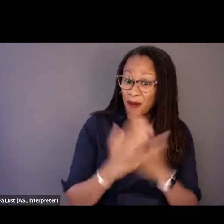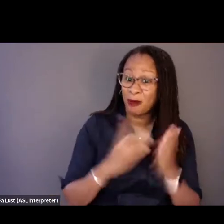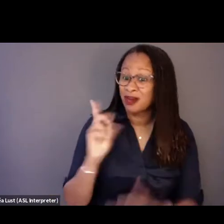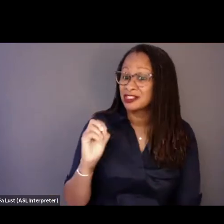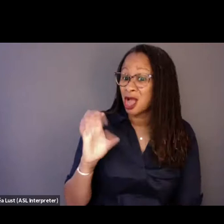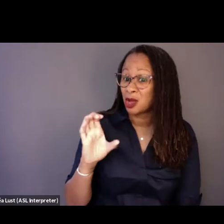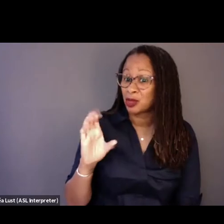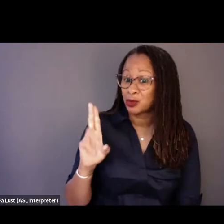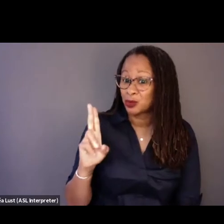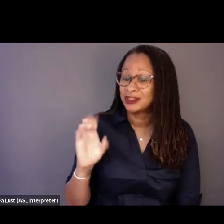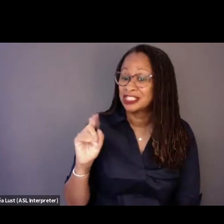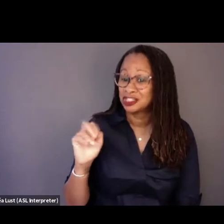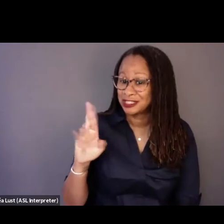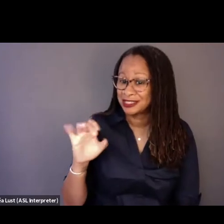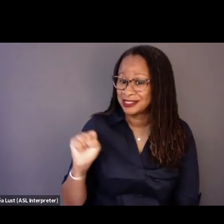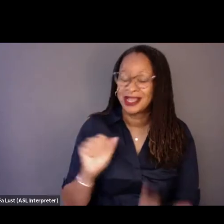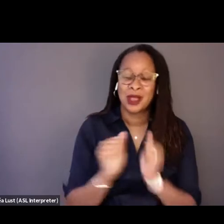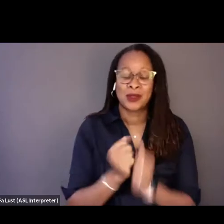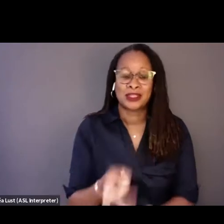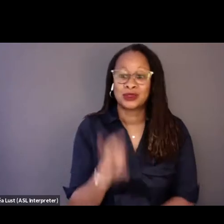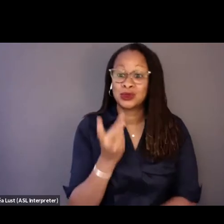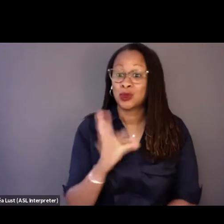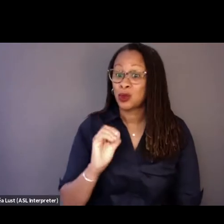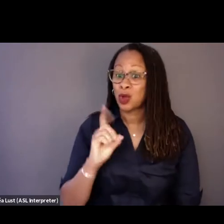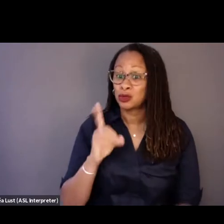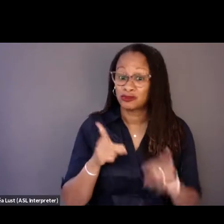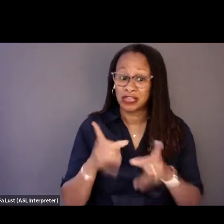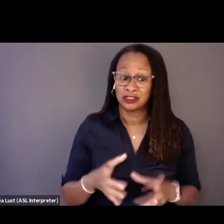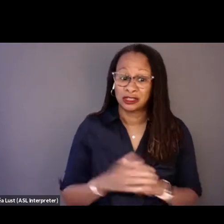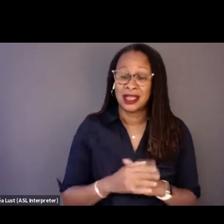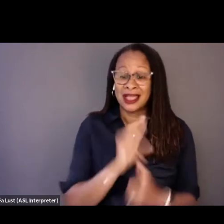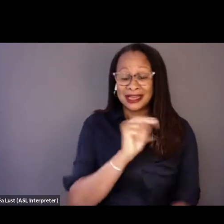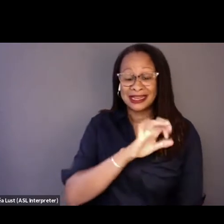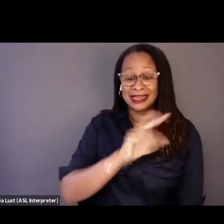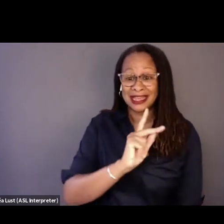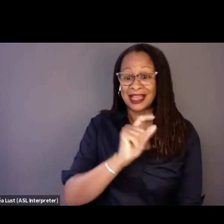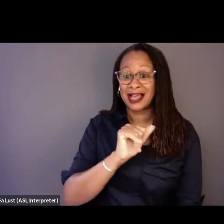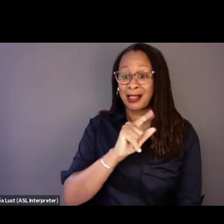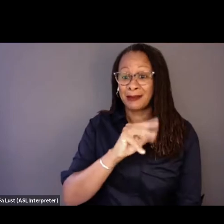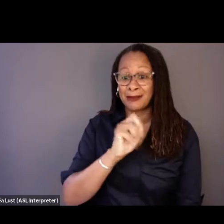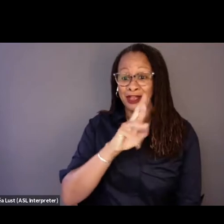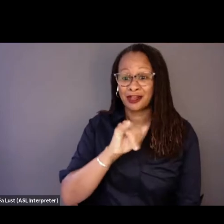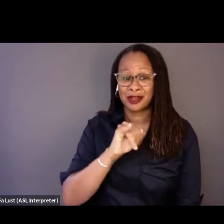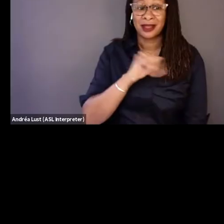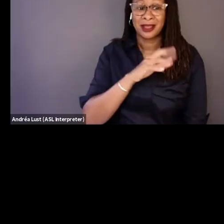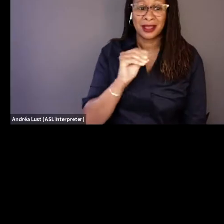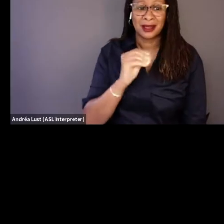with its two co-directors, Nick Cammilleri, and, ah, did I get that correctly?